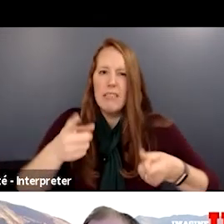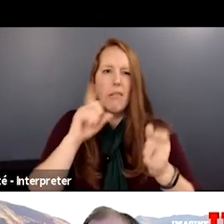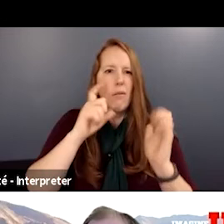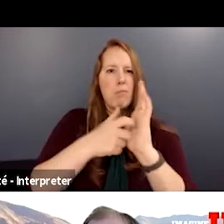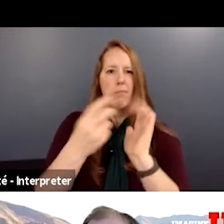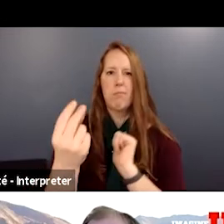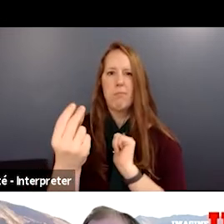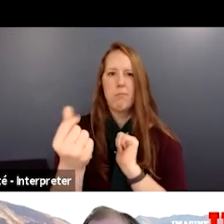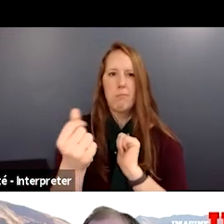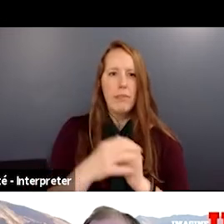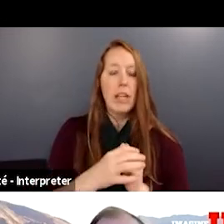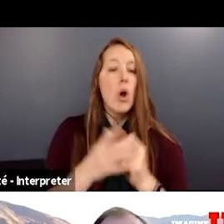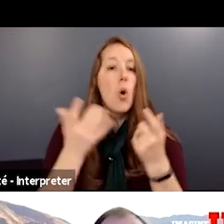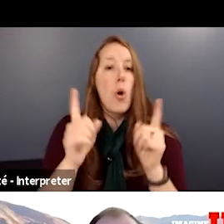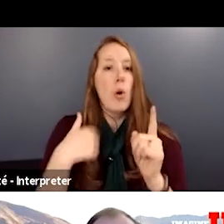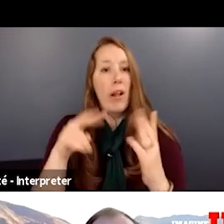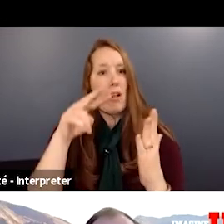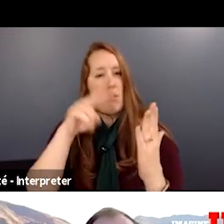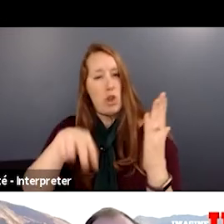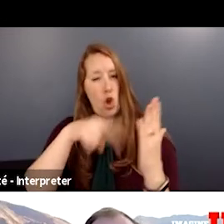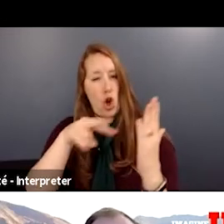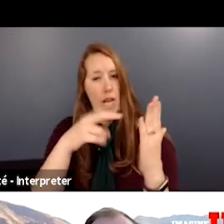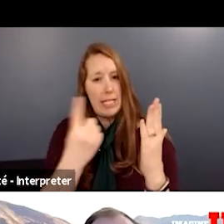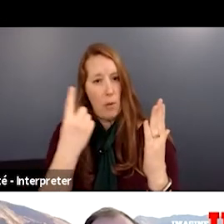we're leaving out a lot of different types of people who